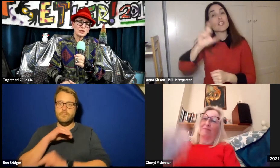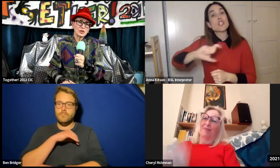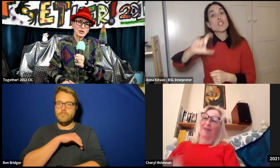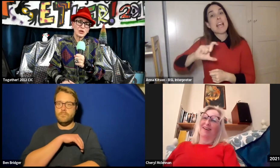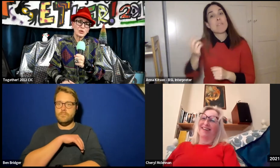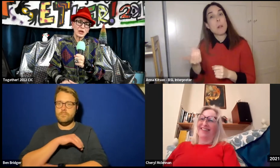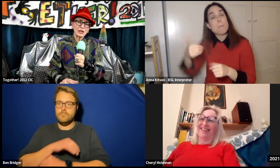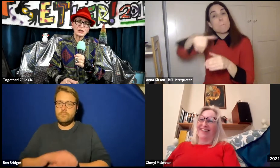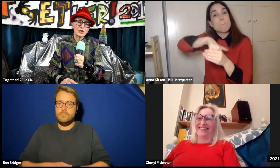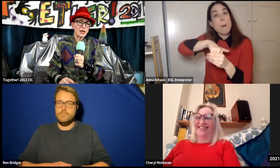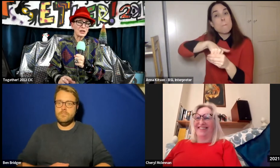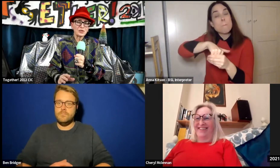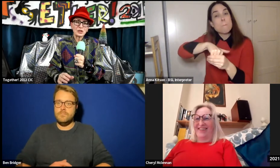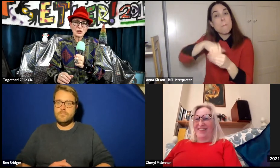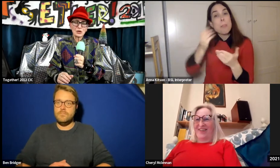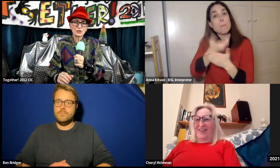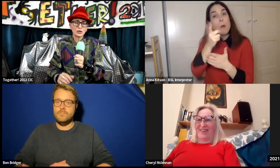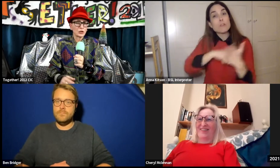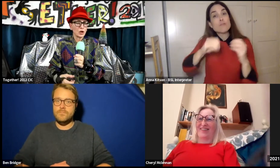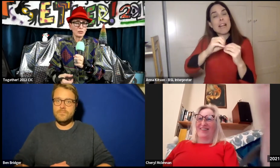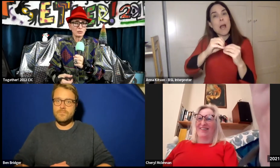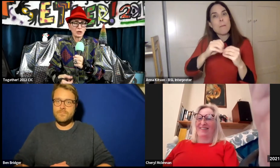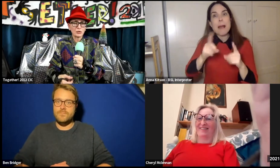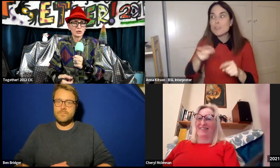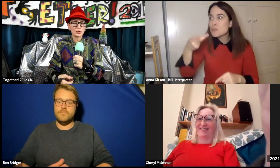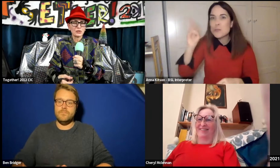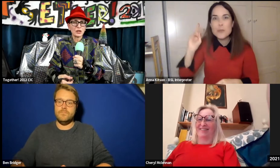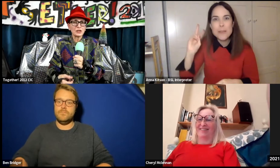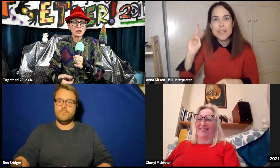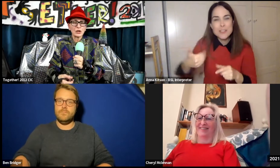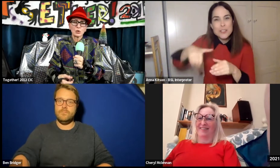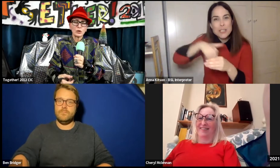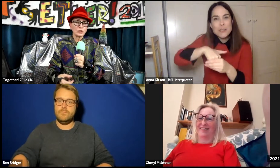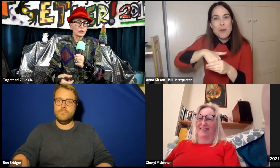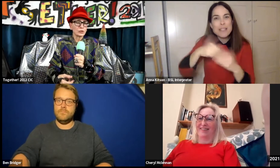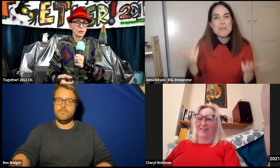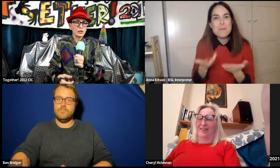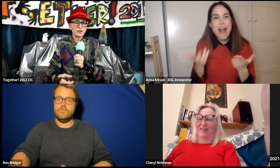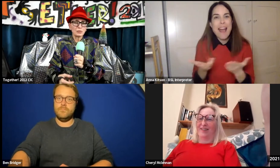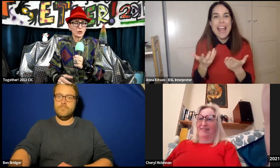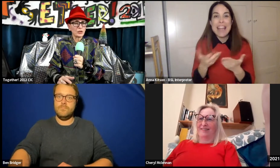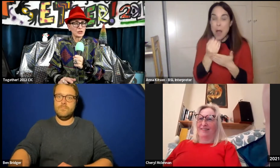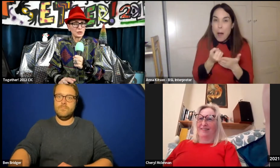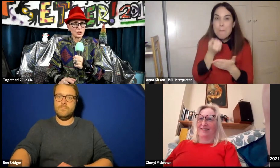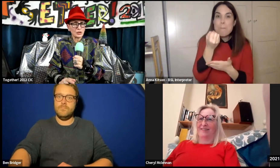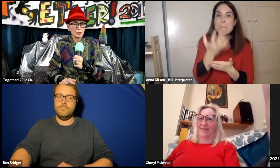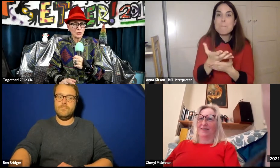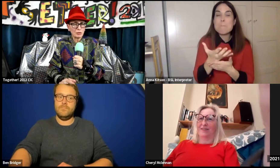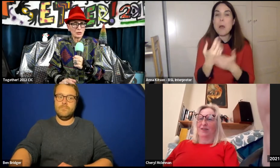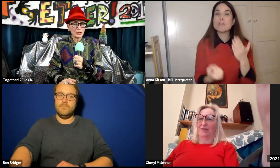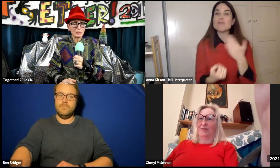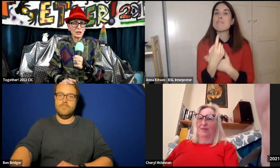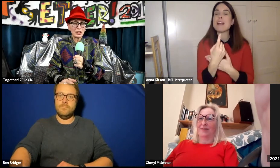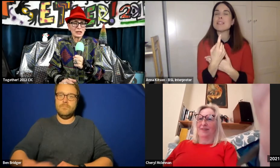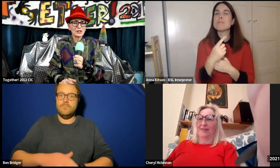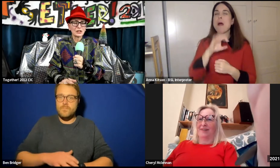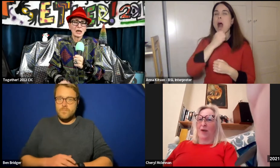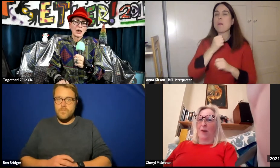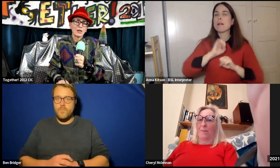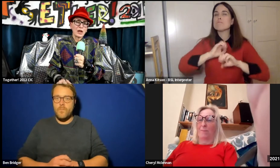ago at our 'Having a Laugh Comic Poetry Event' with three other poets, and I'll tell you more about them later.